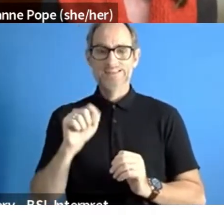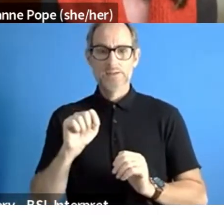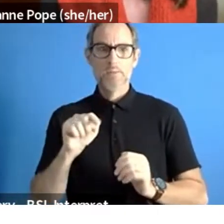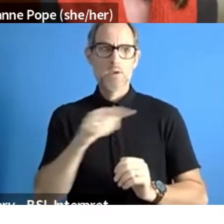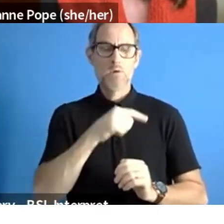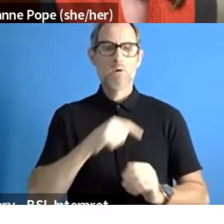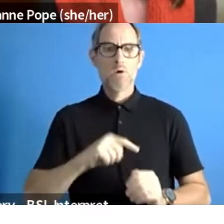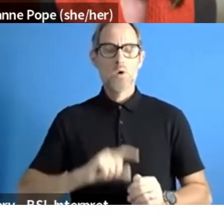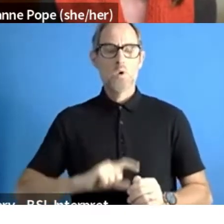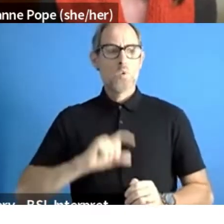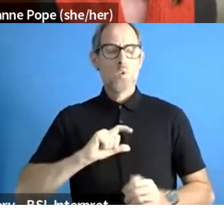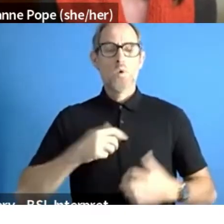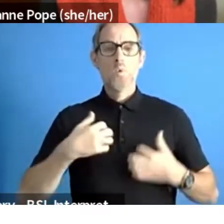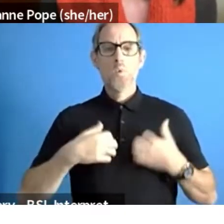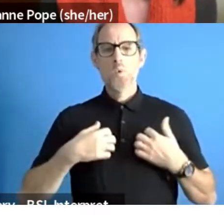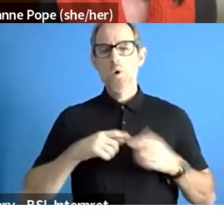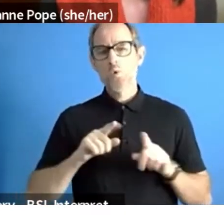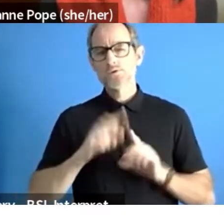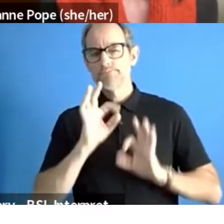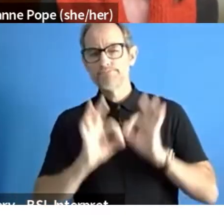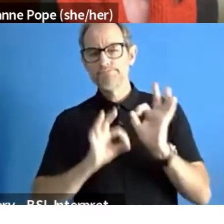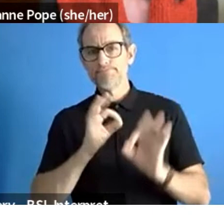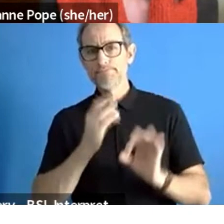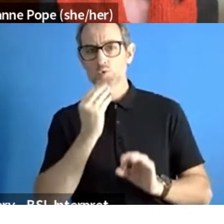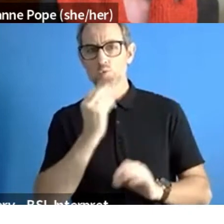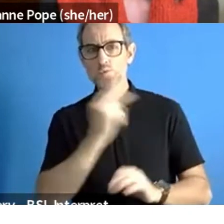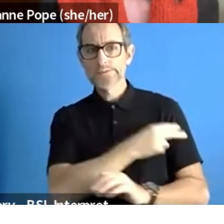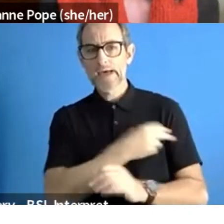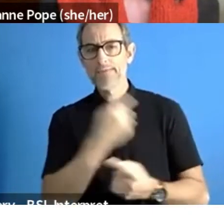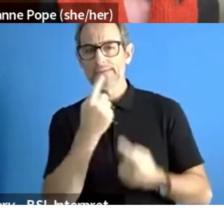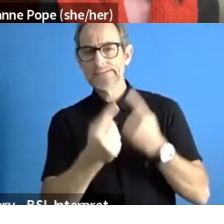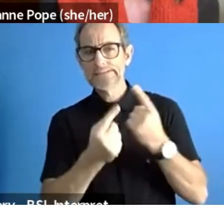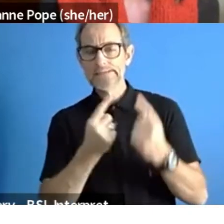Casebook with assistive technology tools to give us a feedback rating in